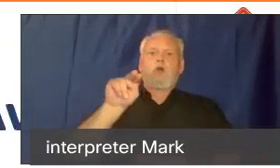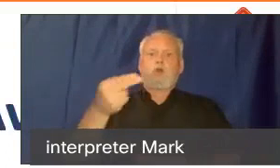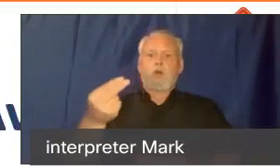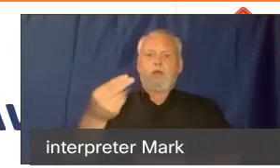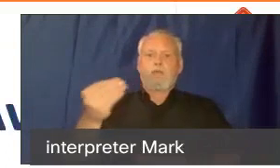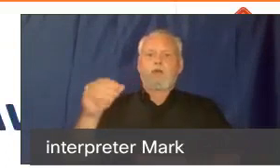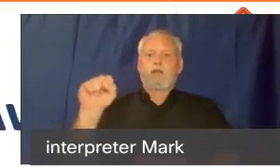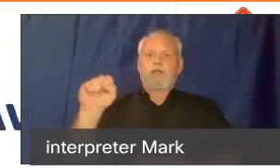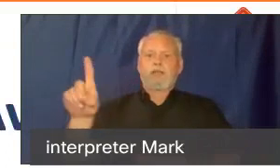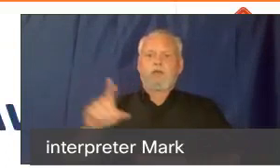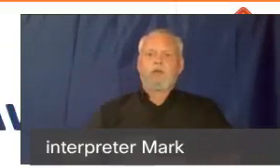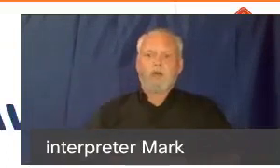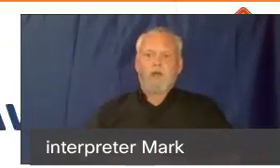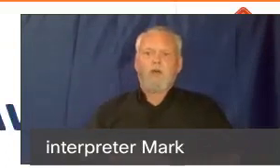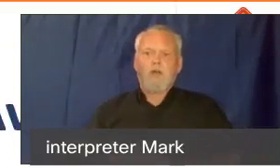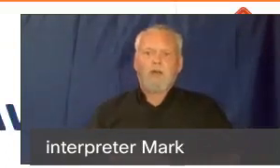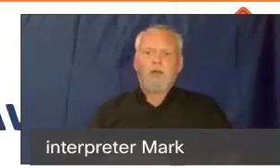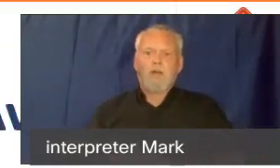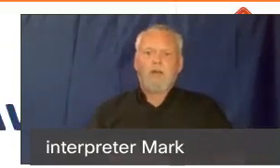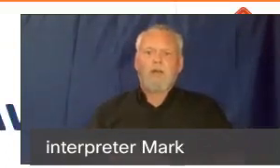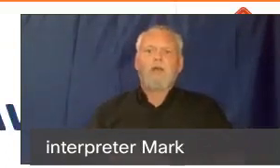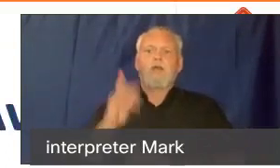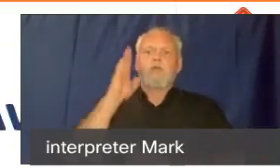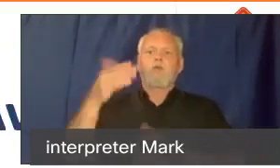This will be a new traffic signal.